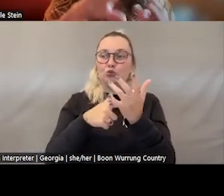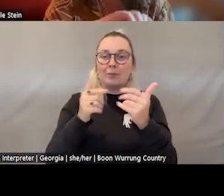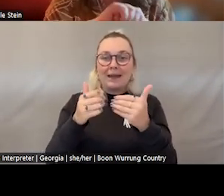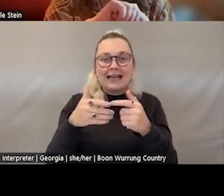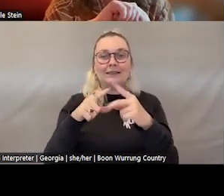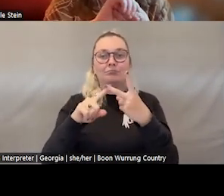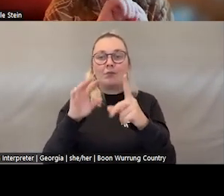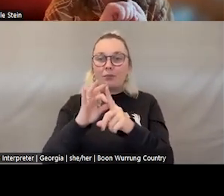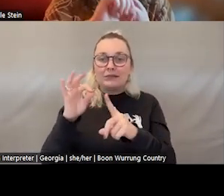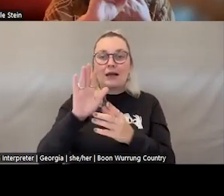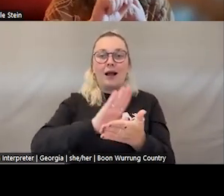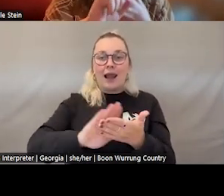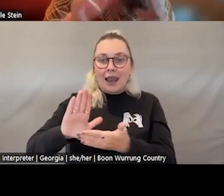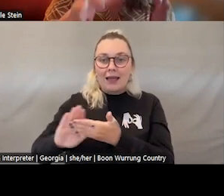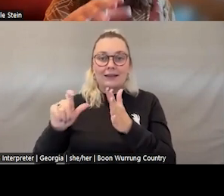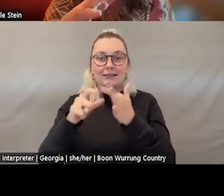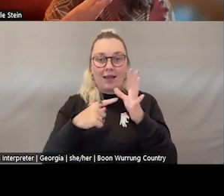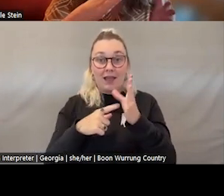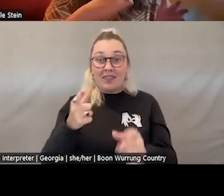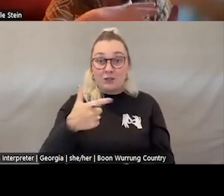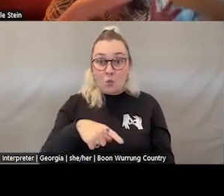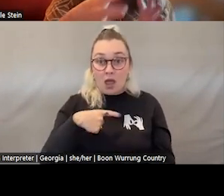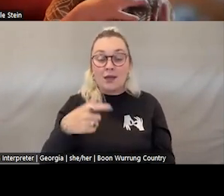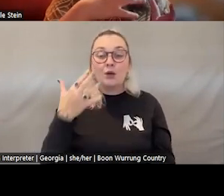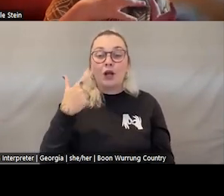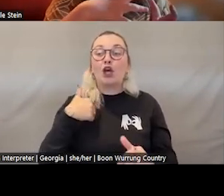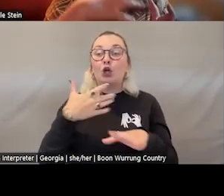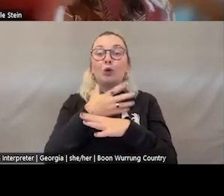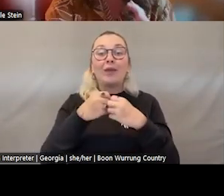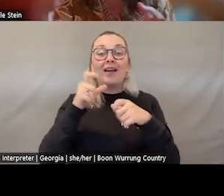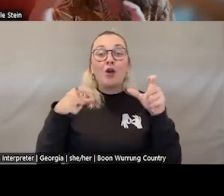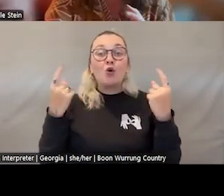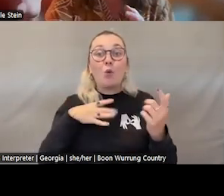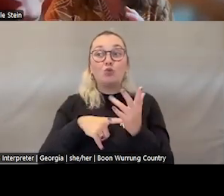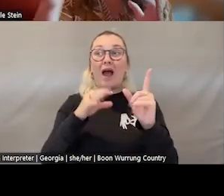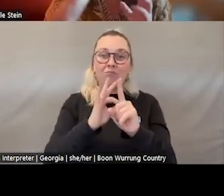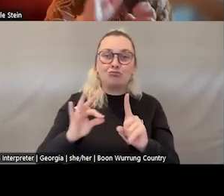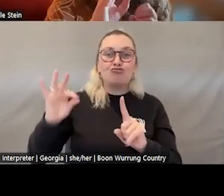and cleaning your data. That is why when I work with clients who want to upgrade to a CRM, I say